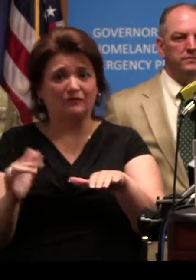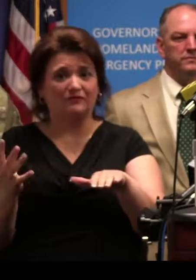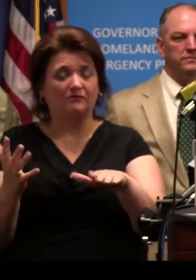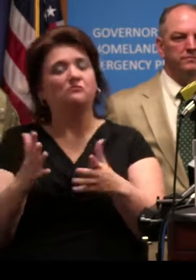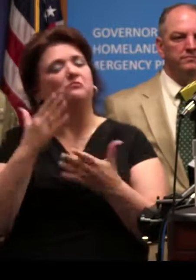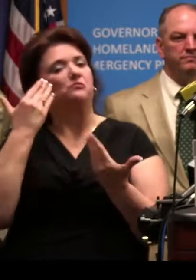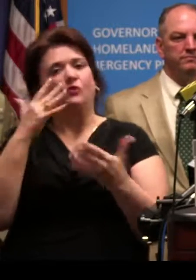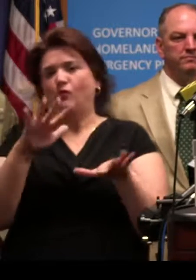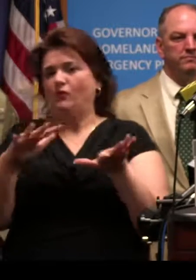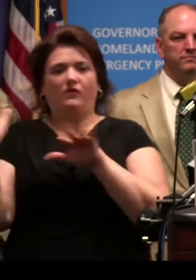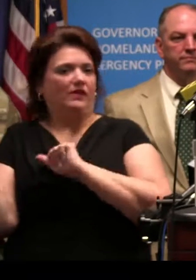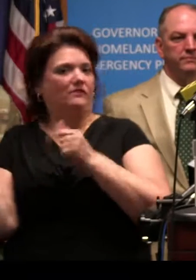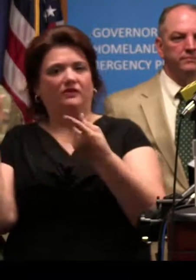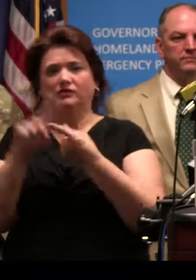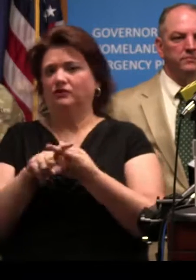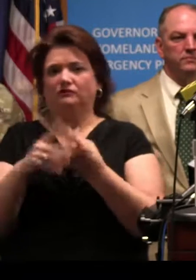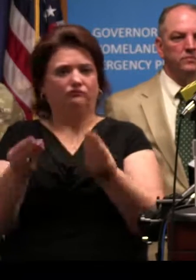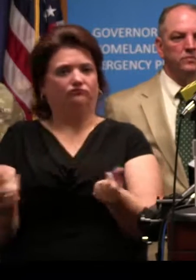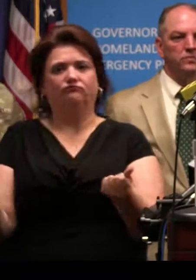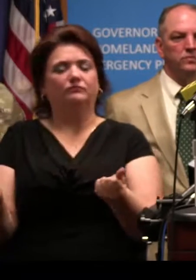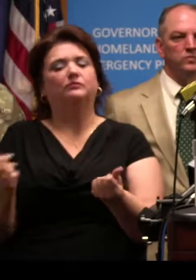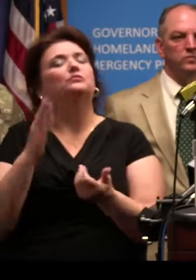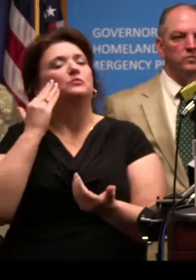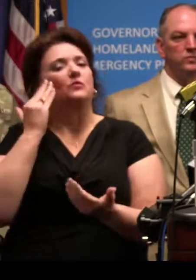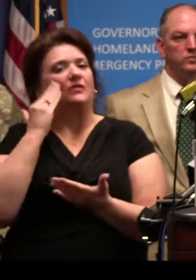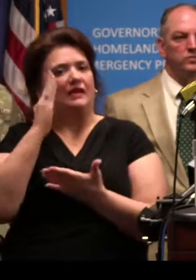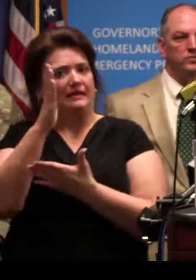know there are some parishes water has not come down